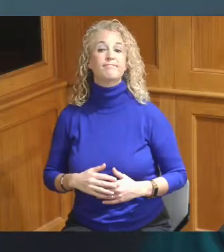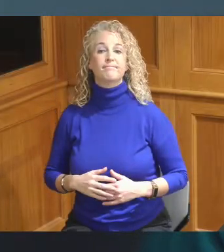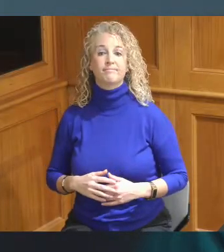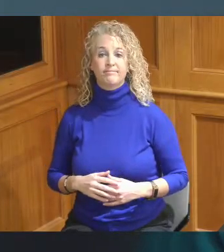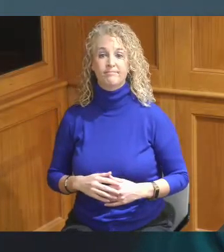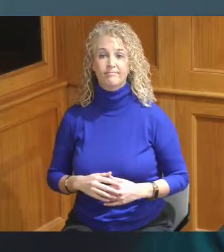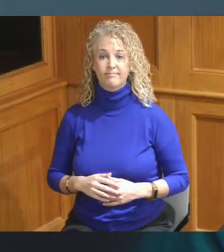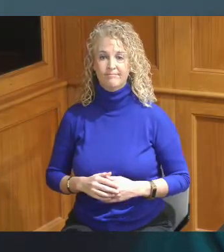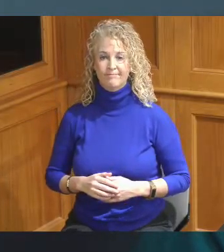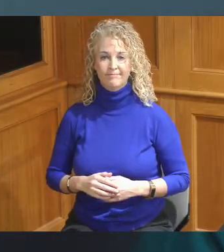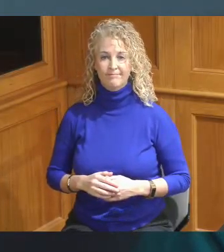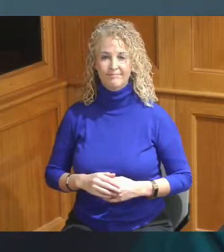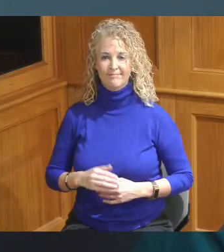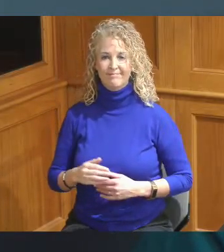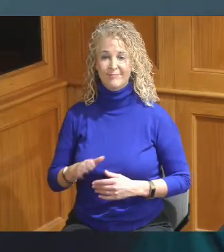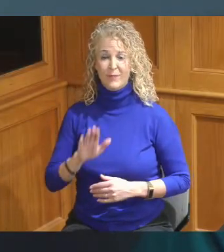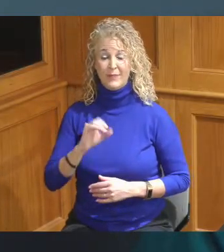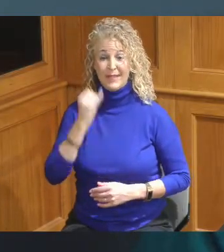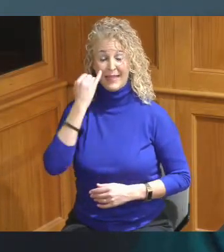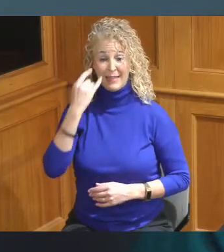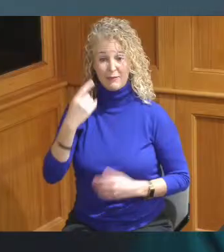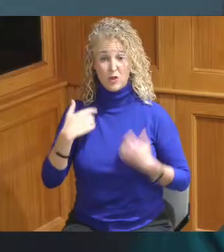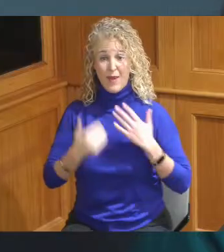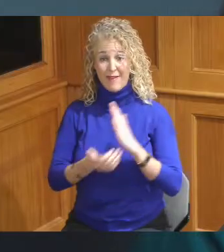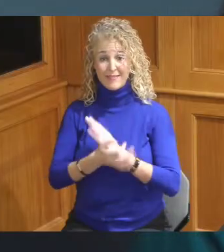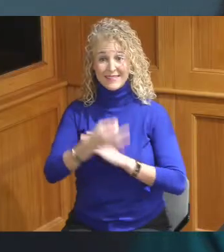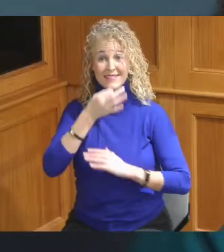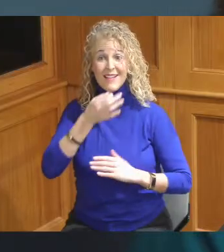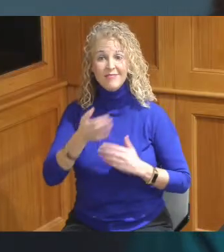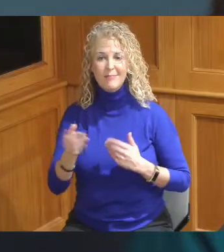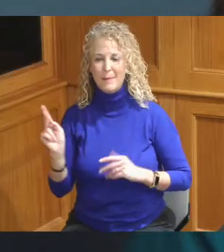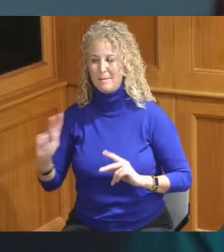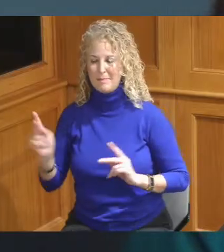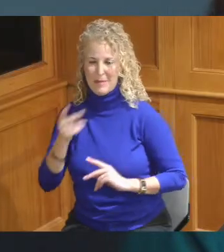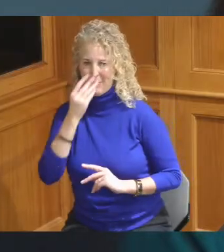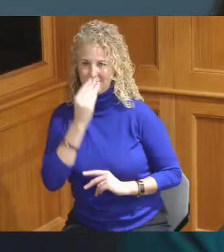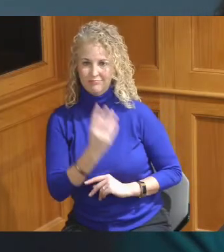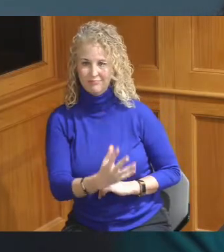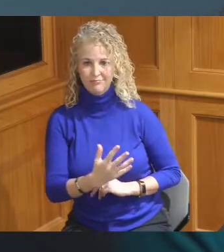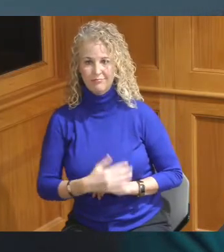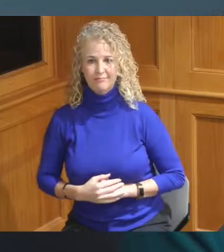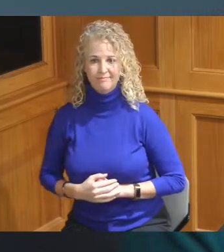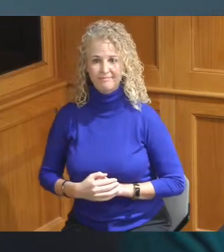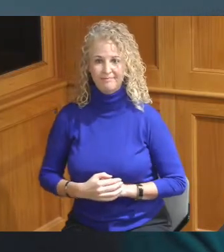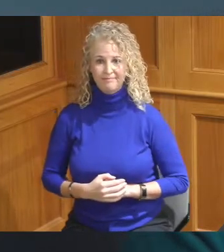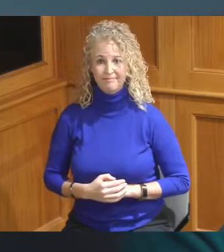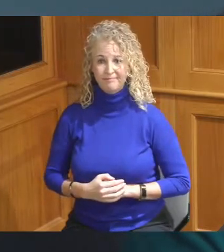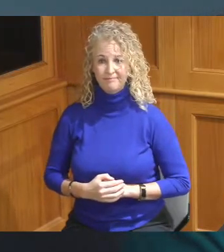it wasn't about qualifications. It was not it was the fact that they weren't even reading